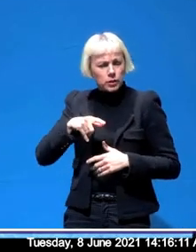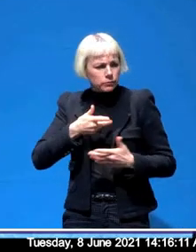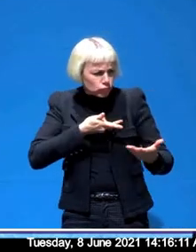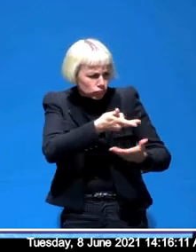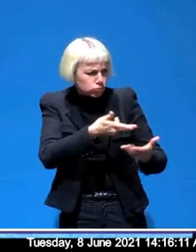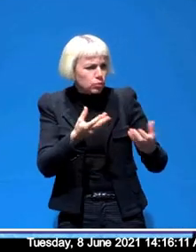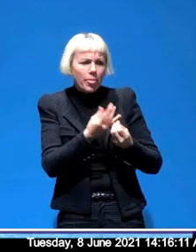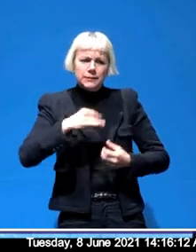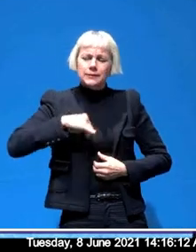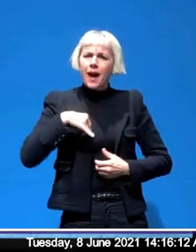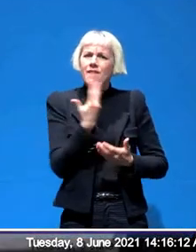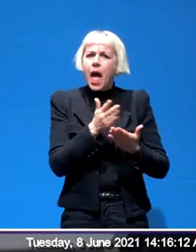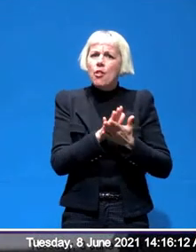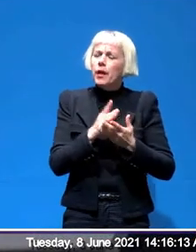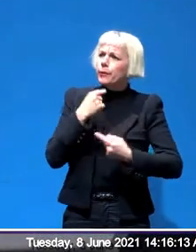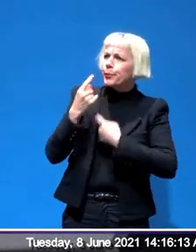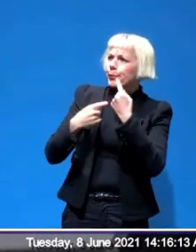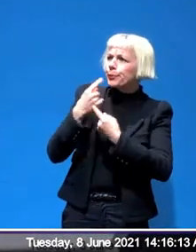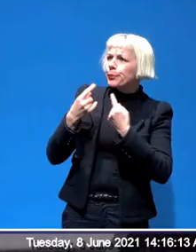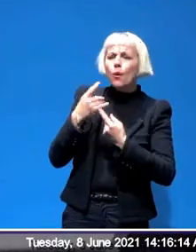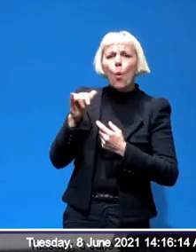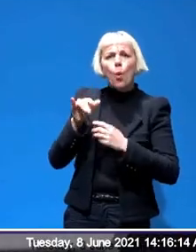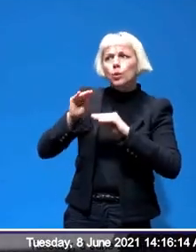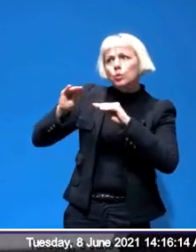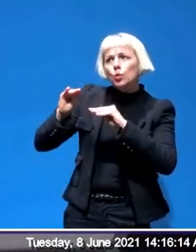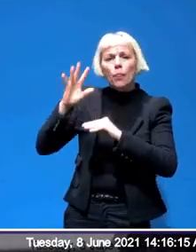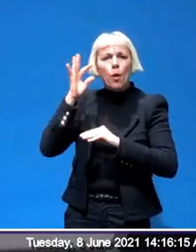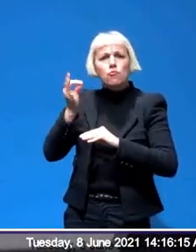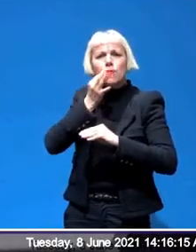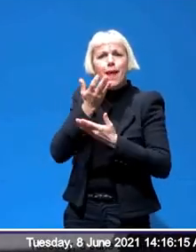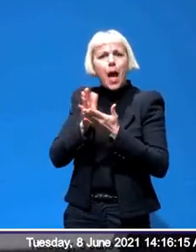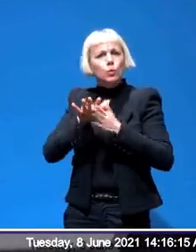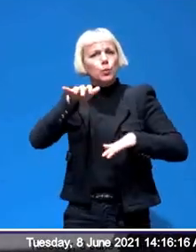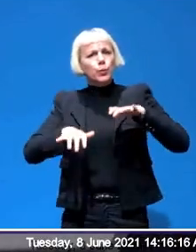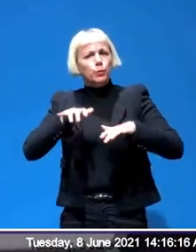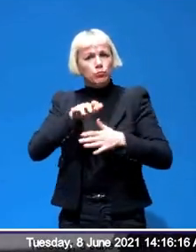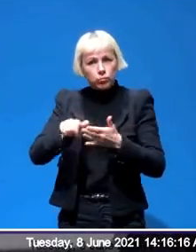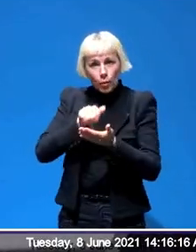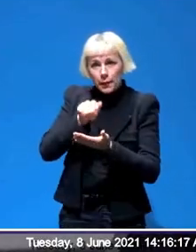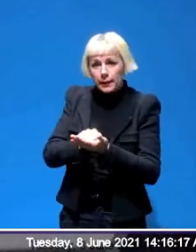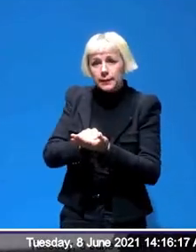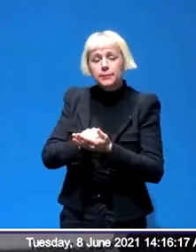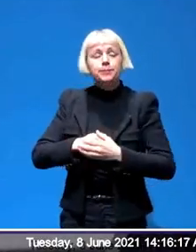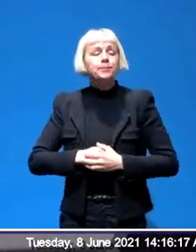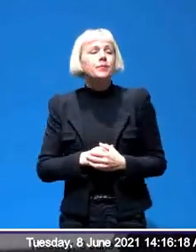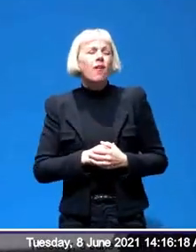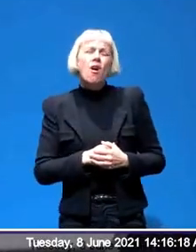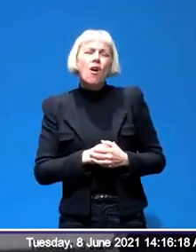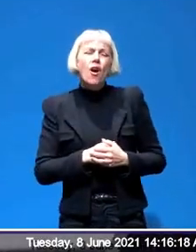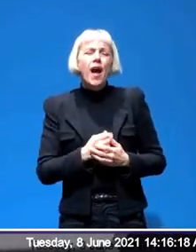I think over the time there was issues with communicating with